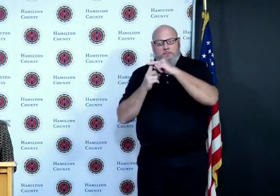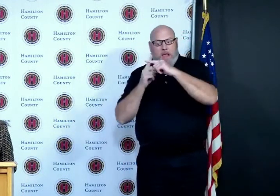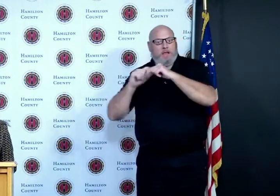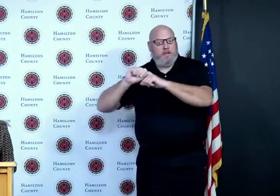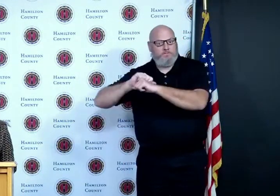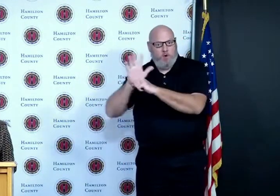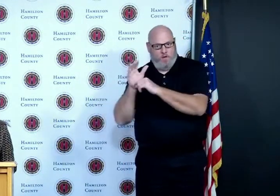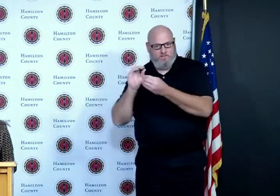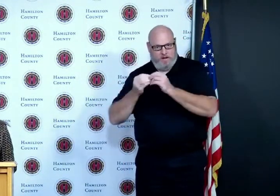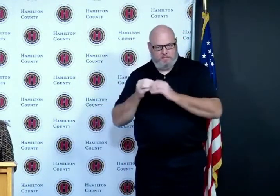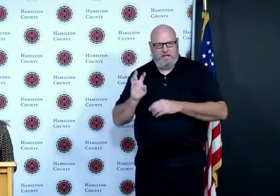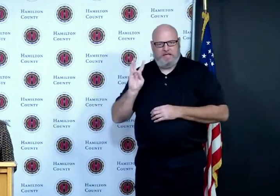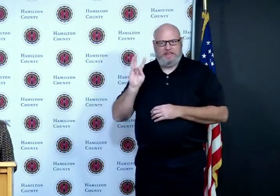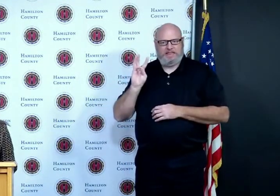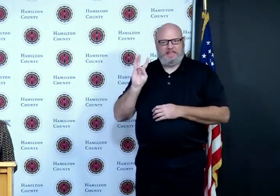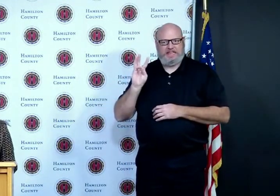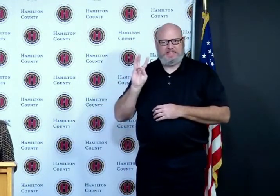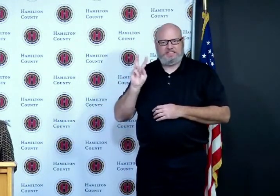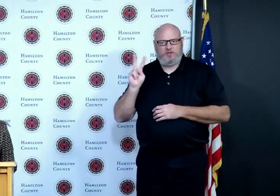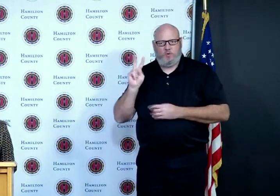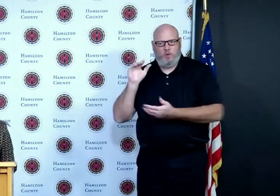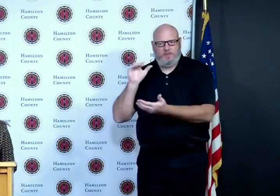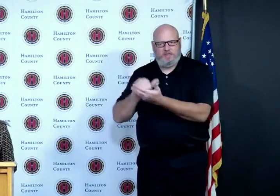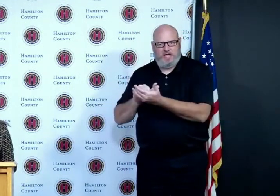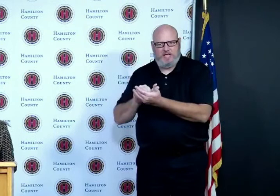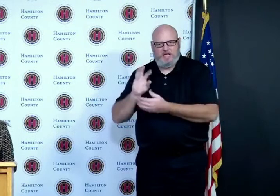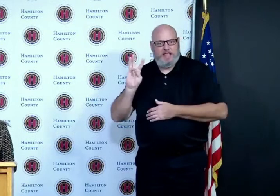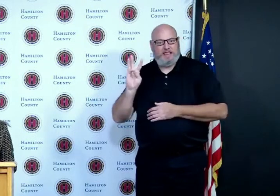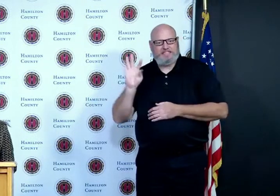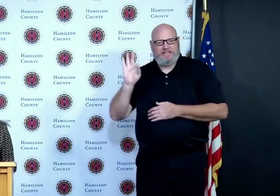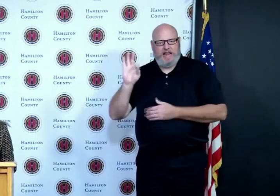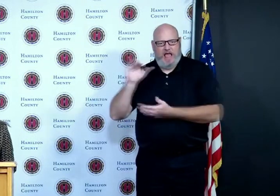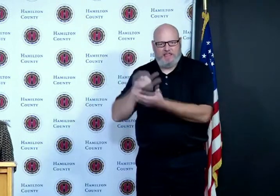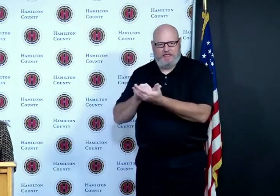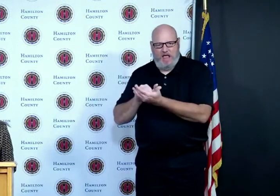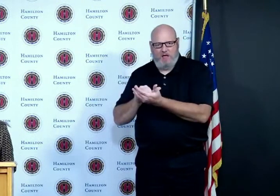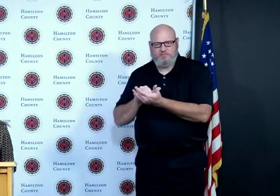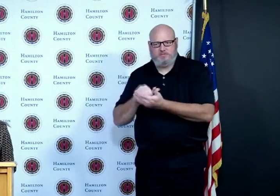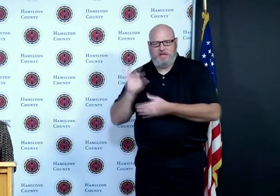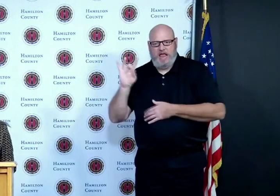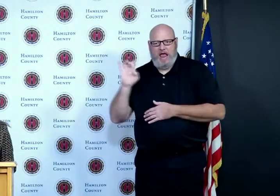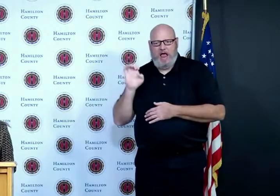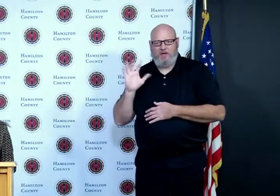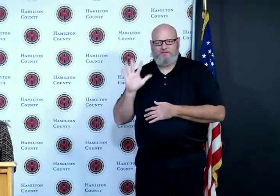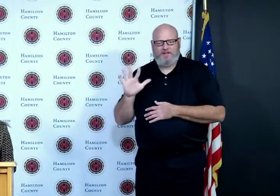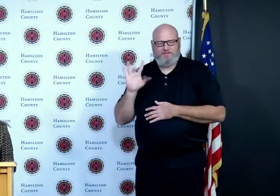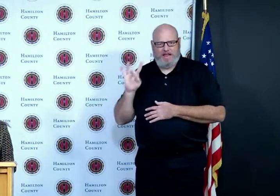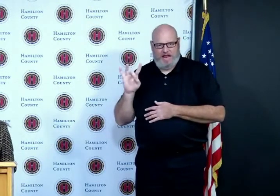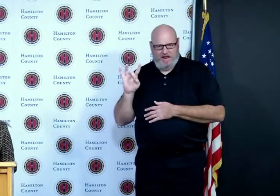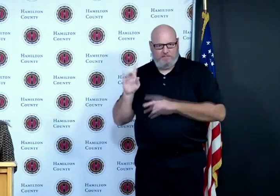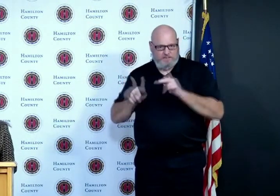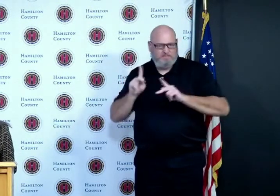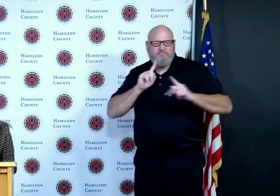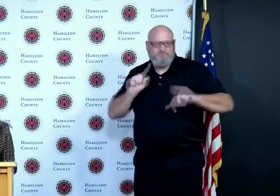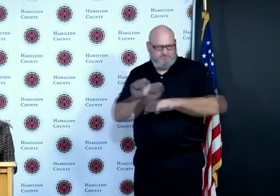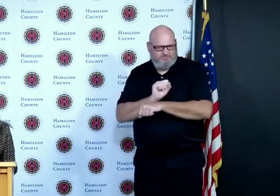hospitalizations stand at 2,481 the death count is up